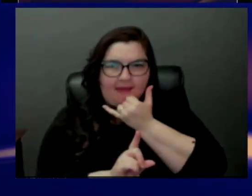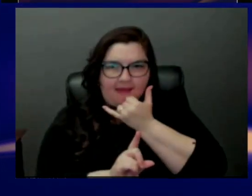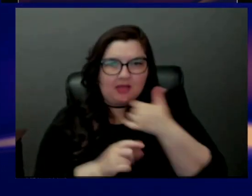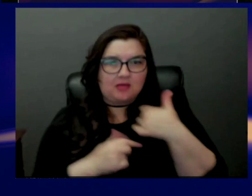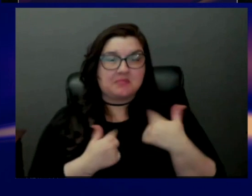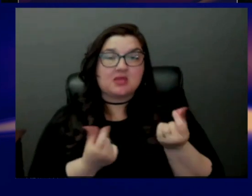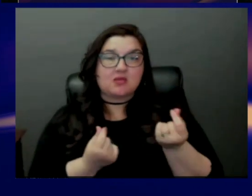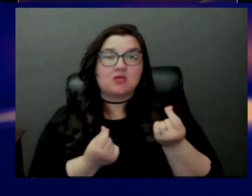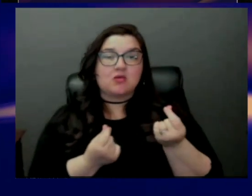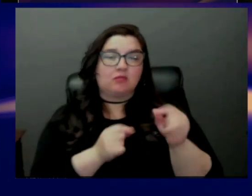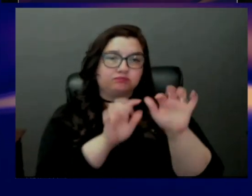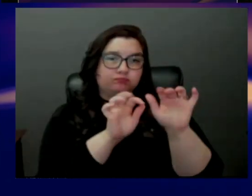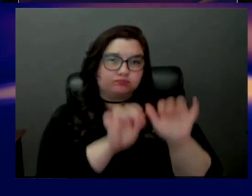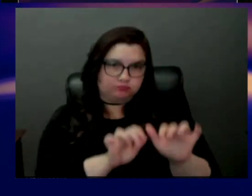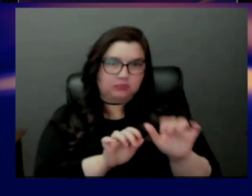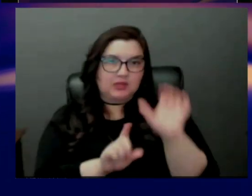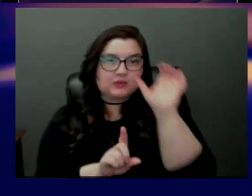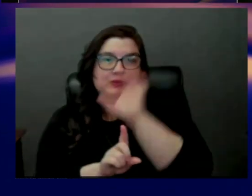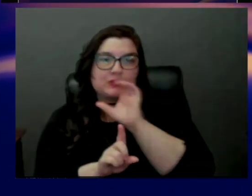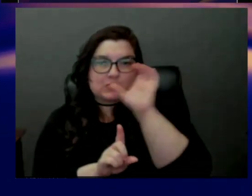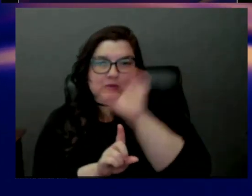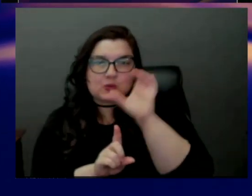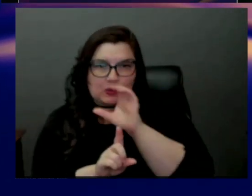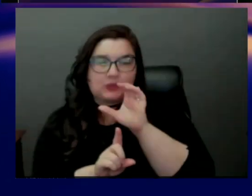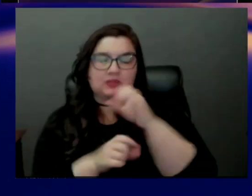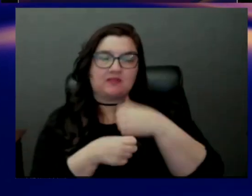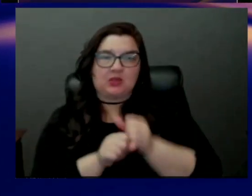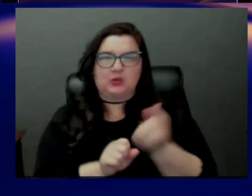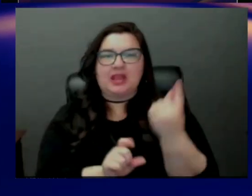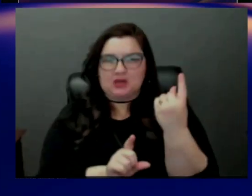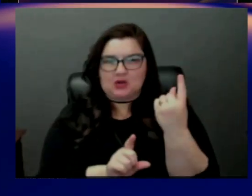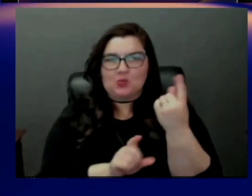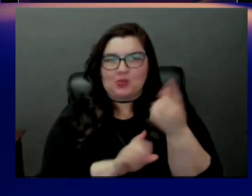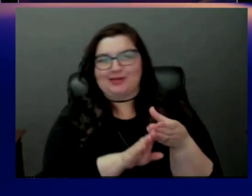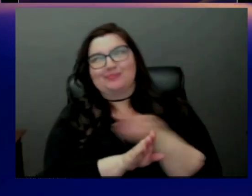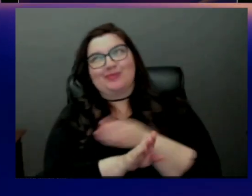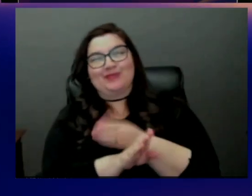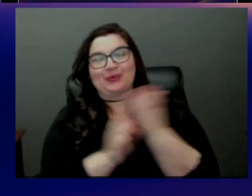on the payment side and I've created one beforehand and I've saved it here.